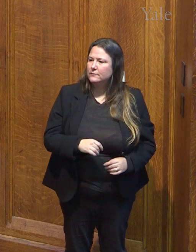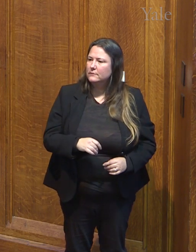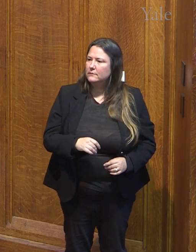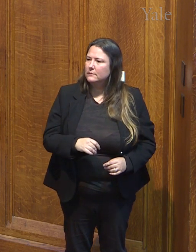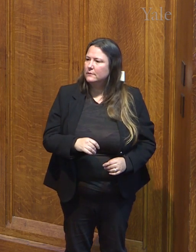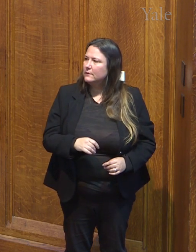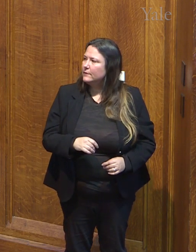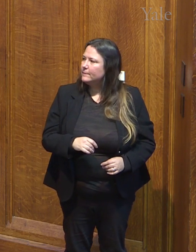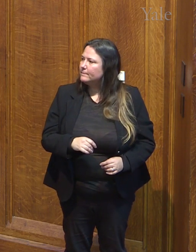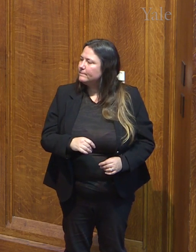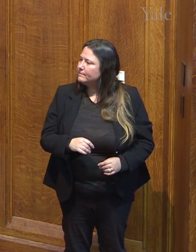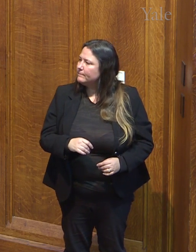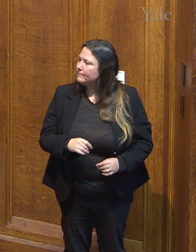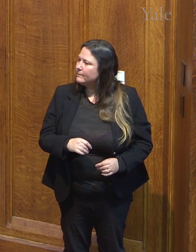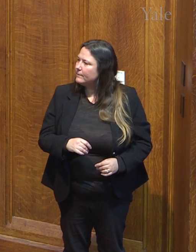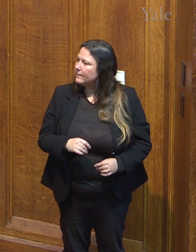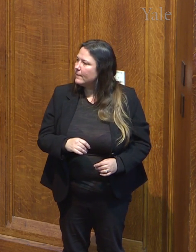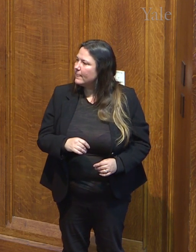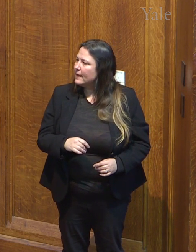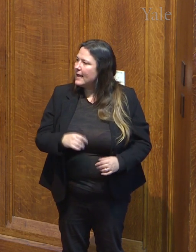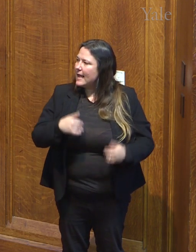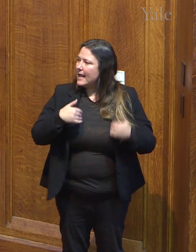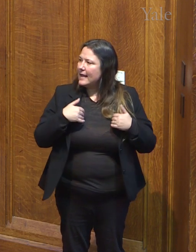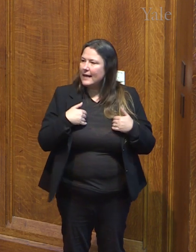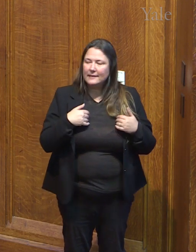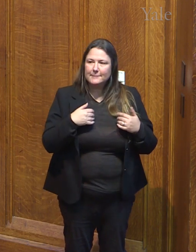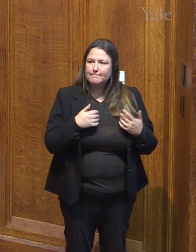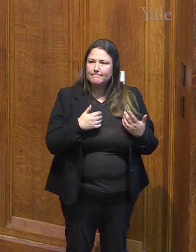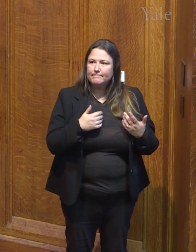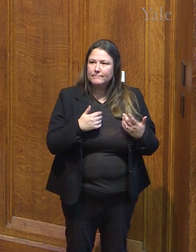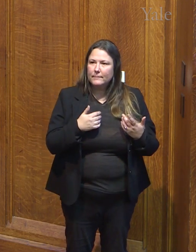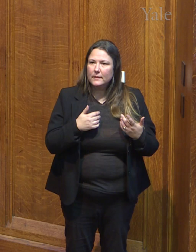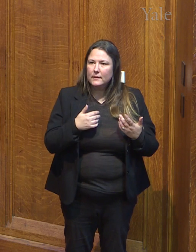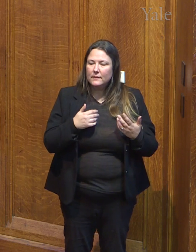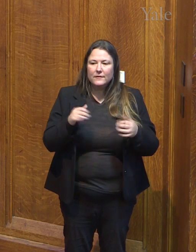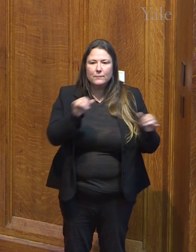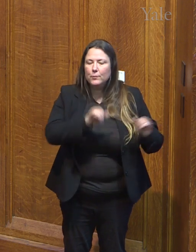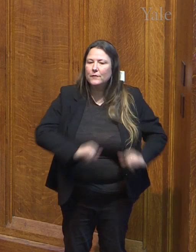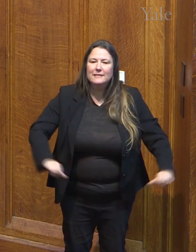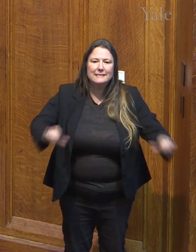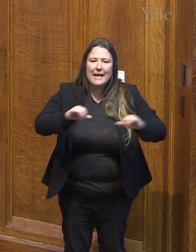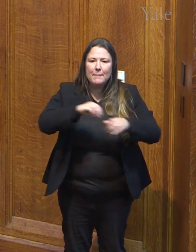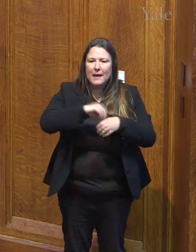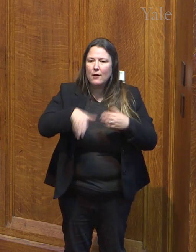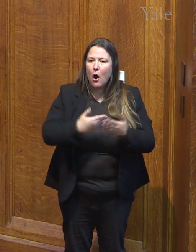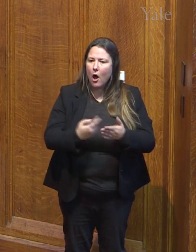We carry the same timeless and limitless principle within all of us that of the first language